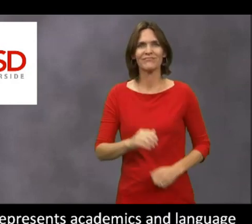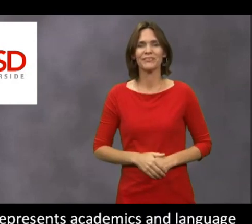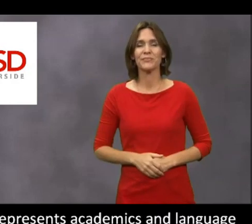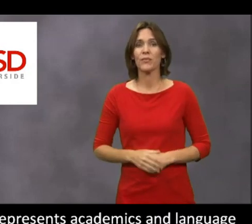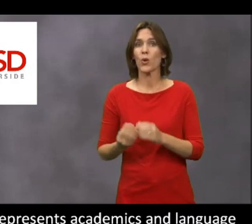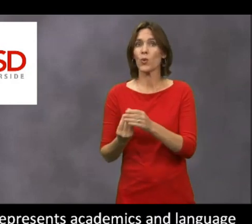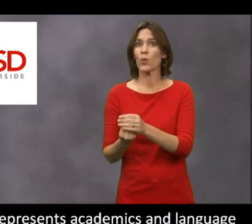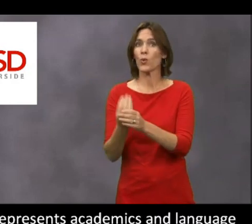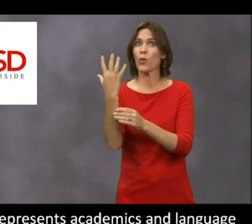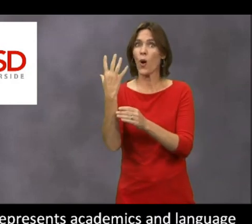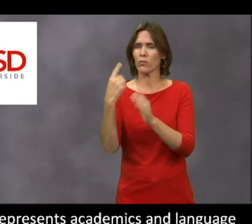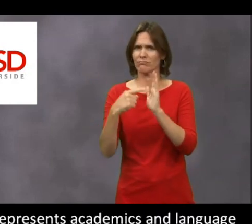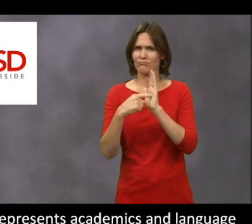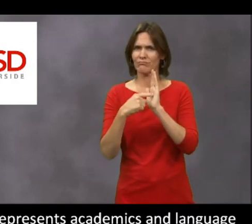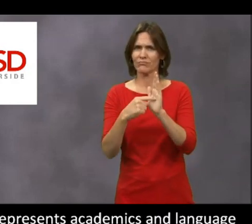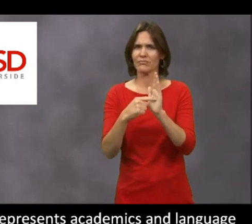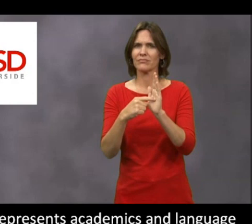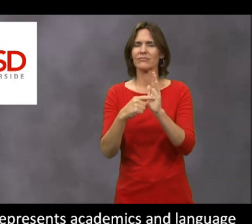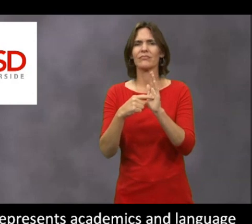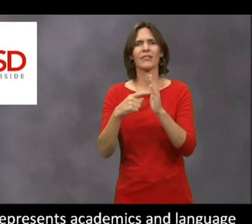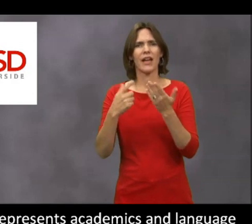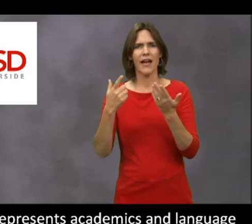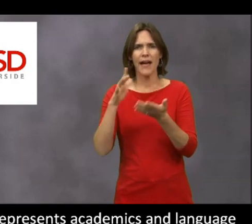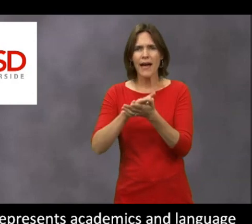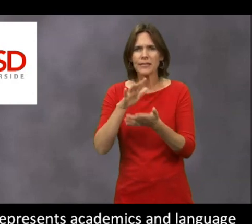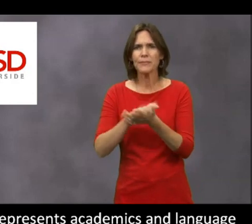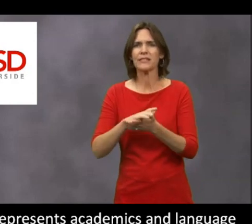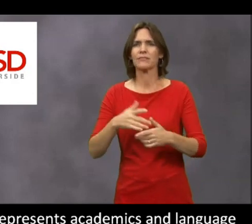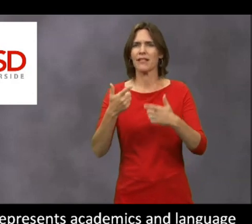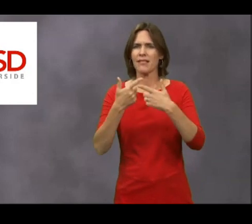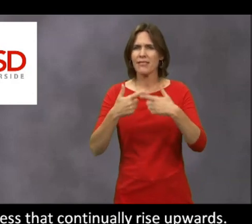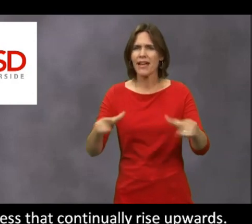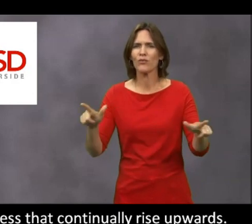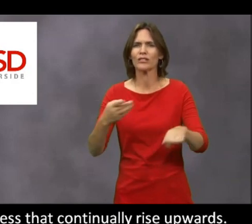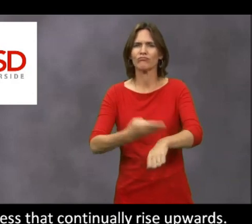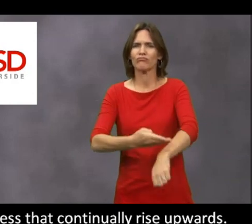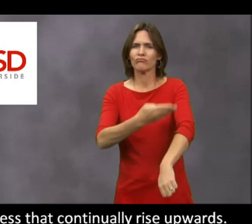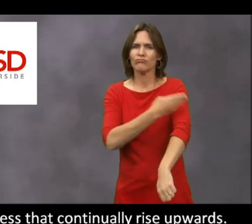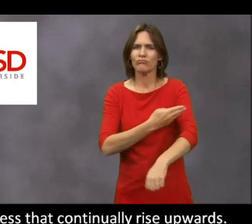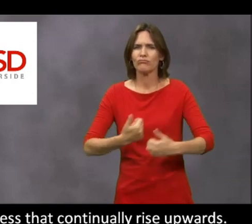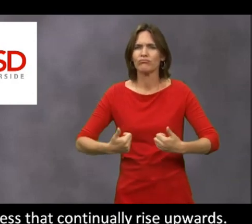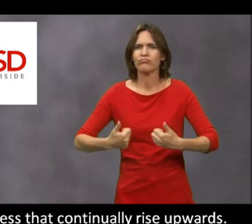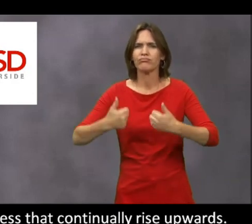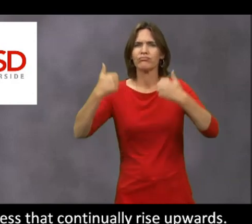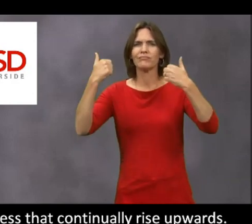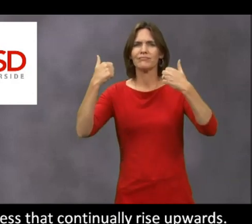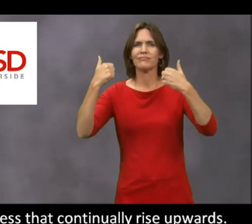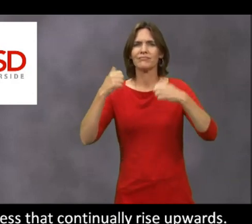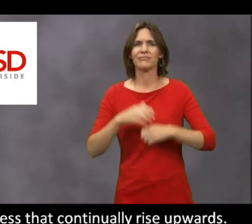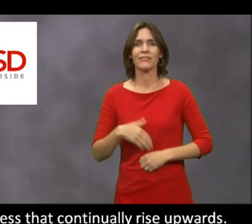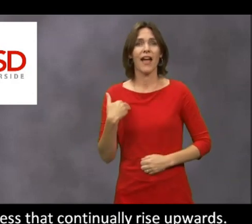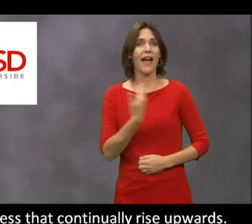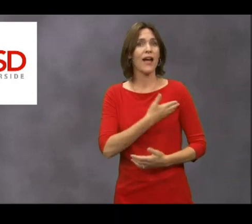Growth represents academics and language progress that continually rise upwards.